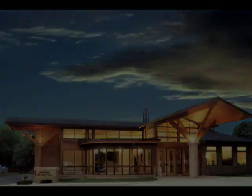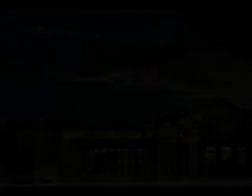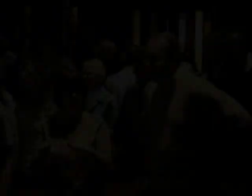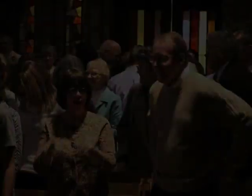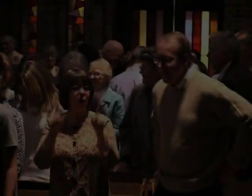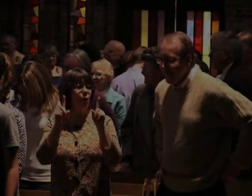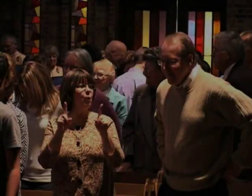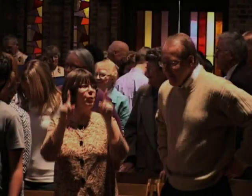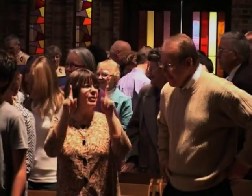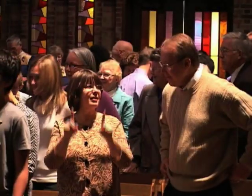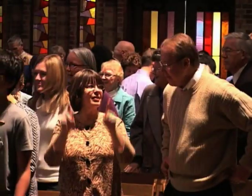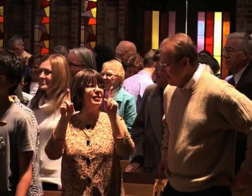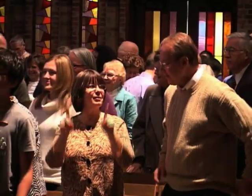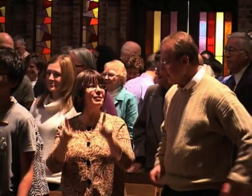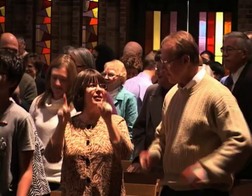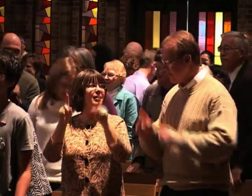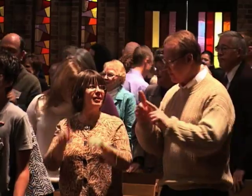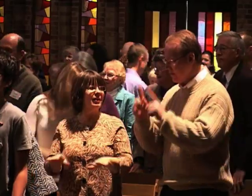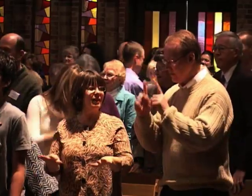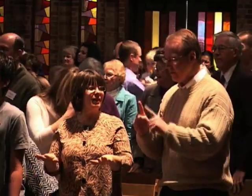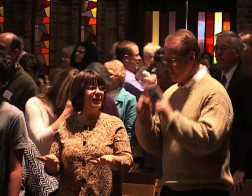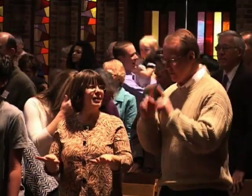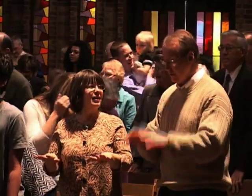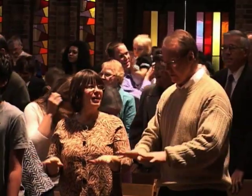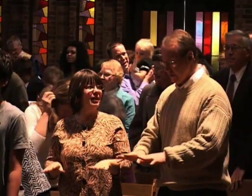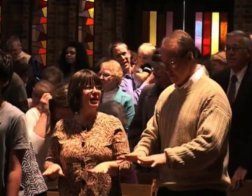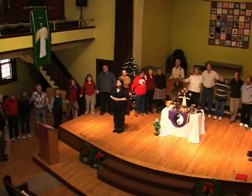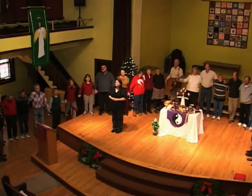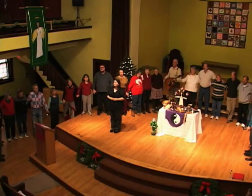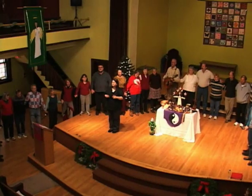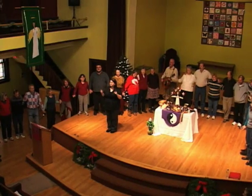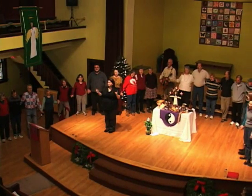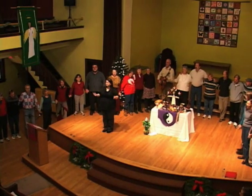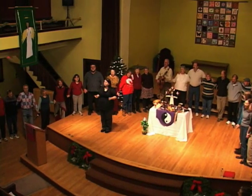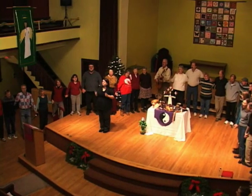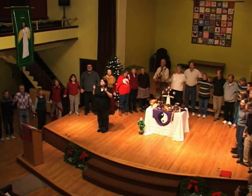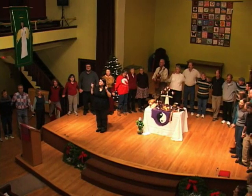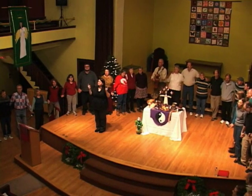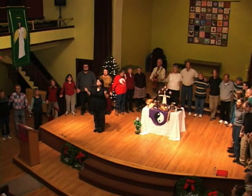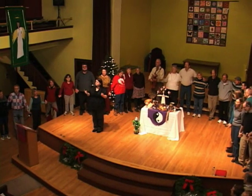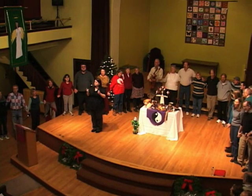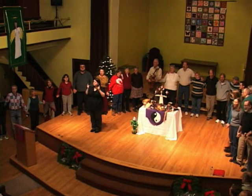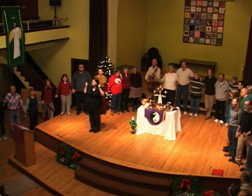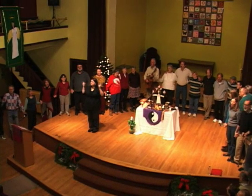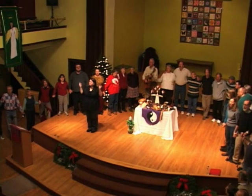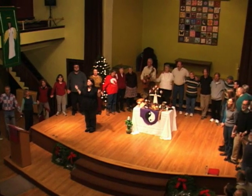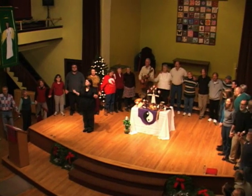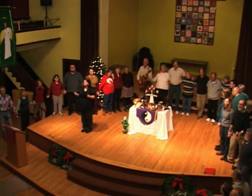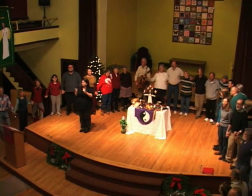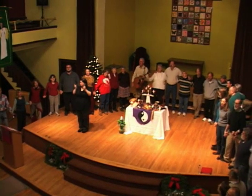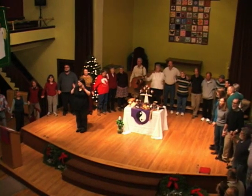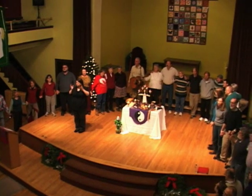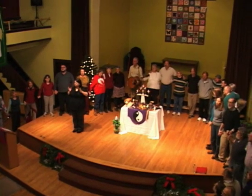bjbj Transcript for See it! Say it! Sign it! Using ASL During Worship Minnesota Annual Conference of the United Methodist Church June 2010 [Opens with a piano playing Joyful, Joyful, We Adore Thee (Beethoven), and the United Methodist Cross and Flame Emblem. Title words and an American Sign Language Interpreter follow this] [Title: See it! Say it! Sign it!] [Fade to photos of Christ UMC, Rochester, MN; Centennial UMC, Roseville MN and Walker Community UMC, Minneapolis, MN] [Title: Using ASL During Worship] [Cut to a preview of people signing during church services] Voiceover: Watch and learn as the people of Christ, Centennial